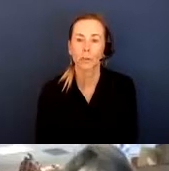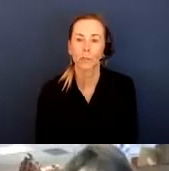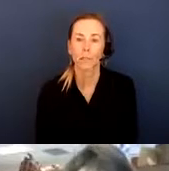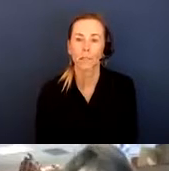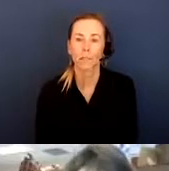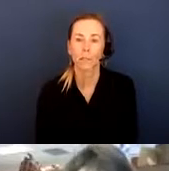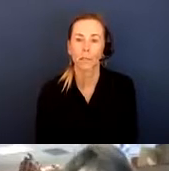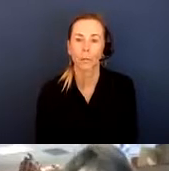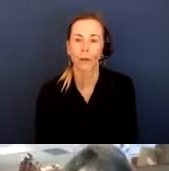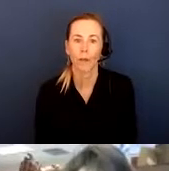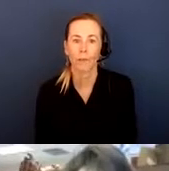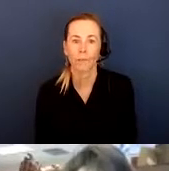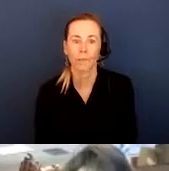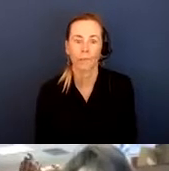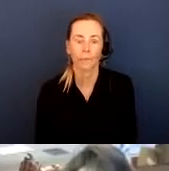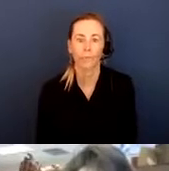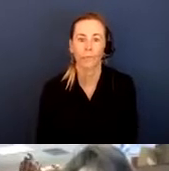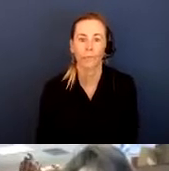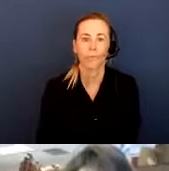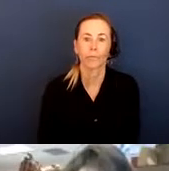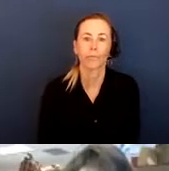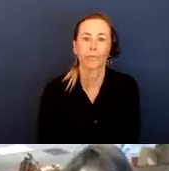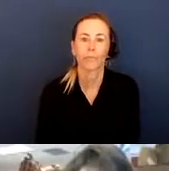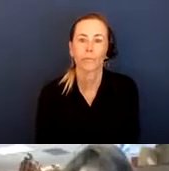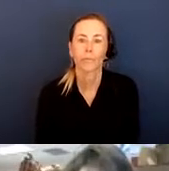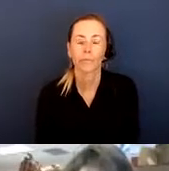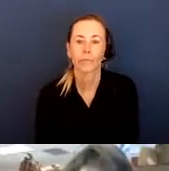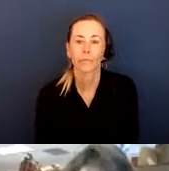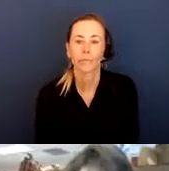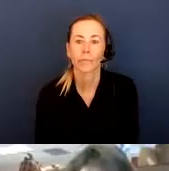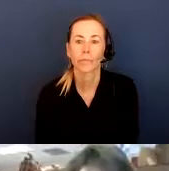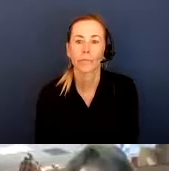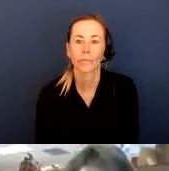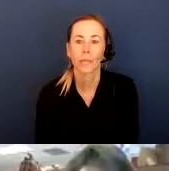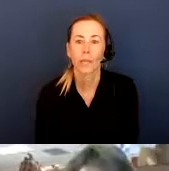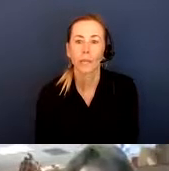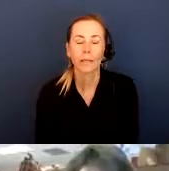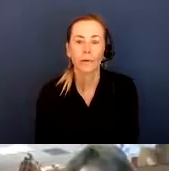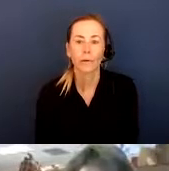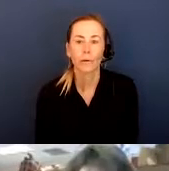Thank you, Lindsay. I really appreciate it. Patricia, go ahead.